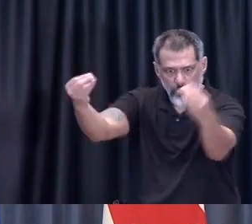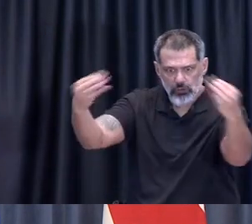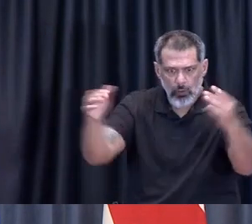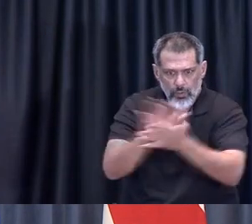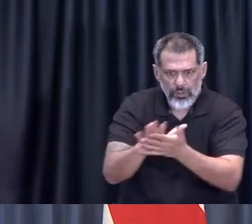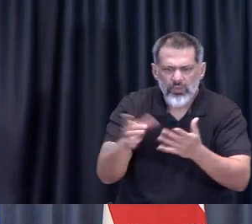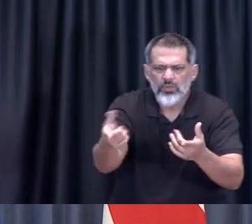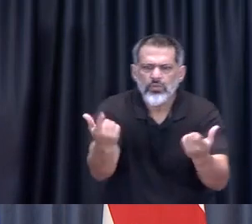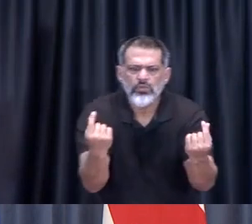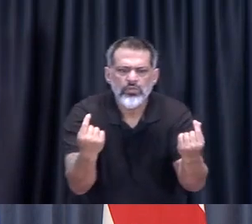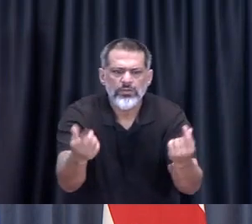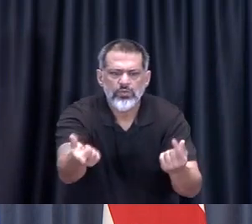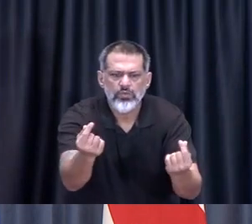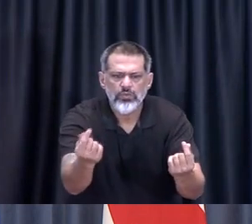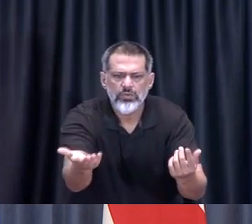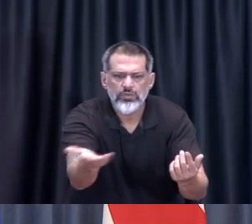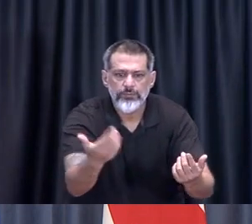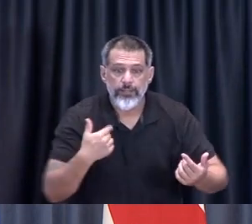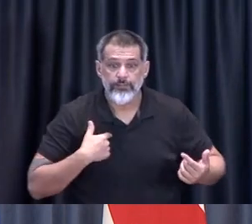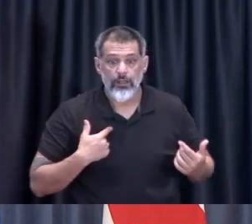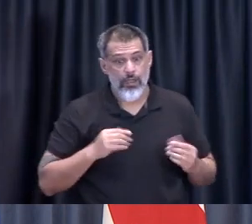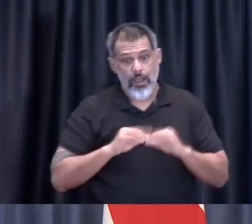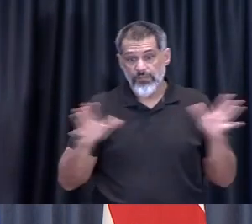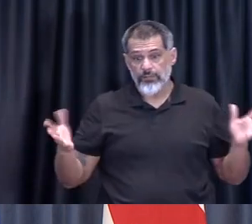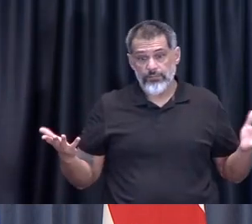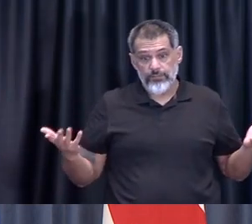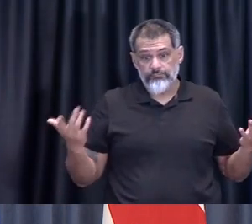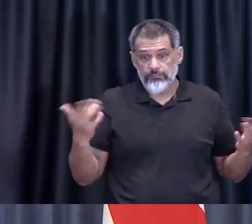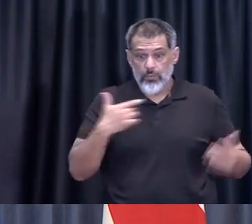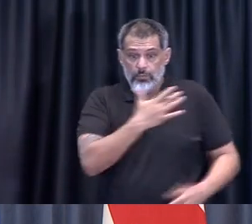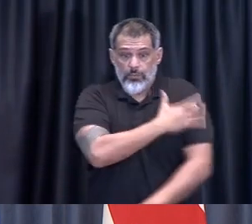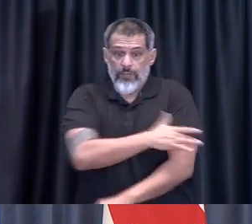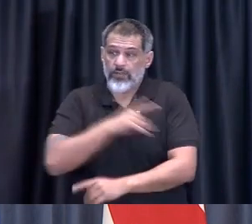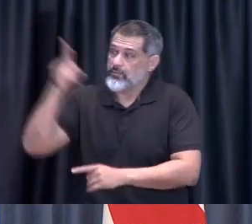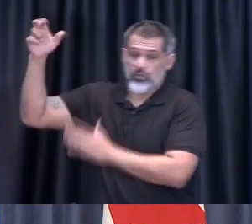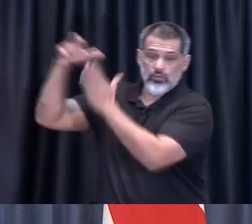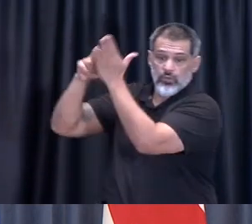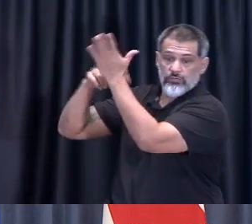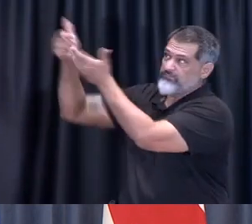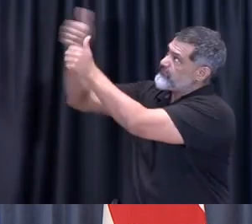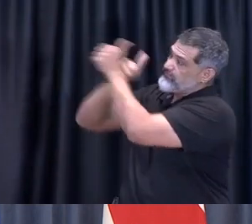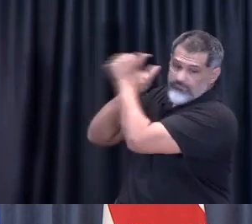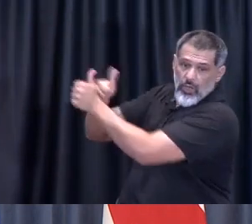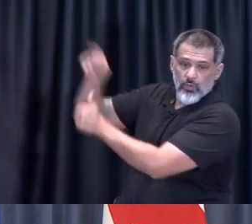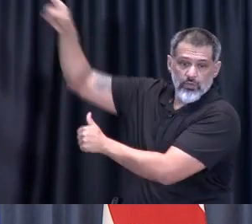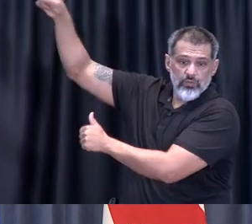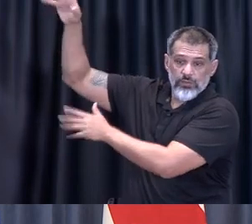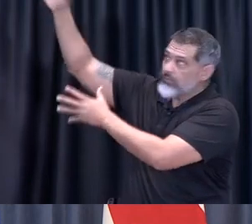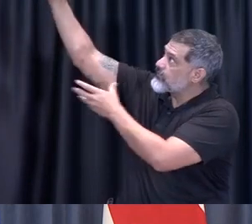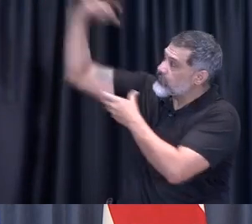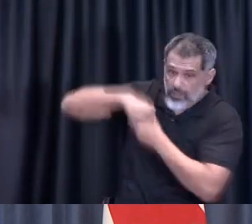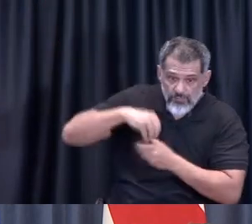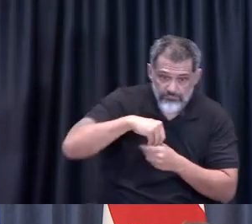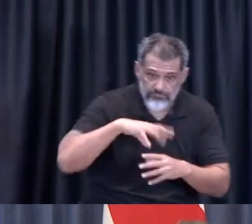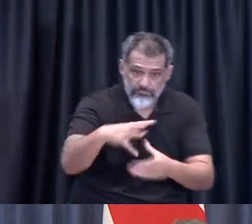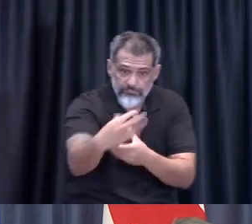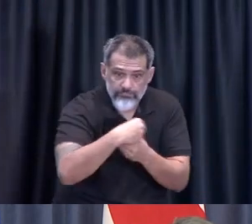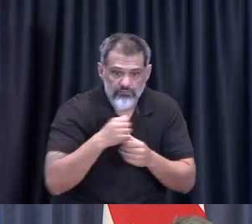We obviously are going to be following the provincial regulations, as will the businesses involved and the different places to go. We'll have more to say in the coming